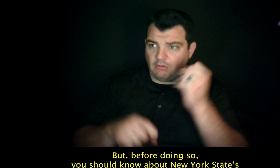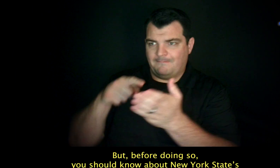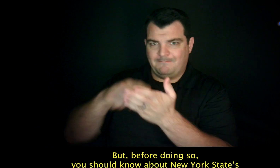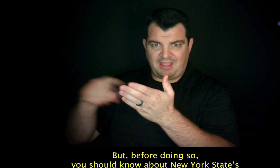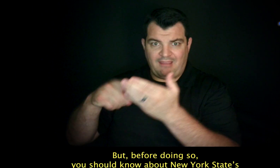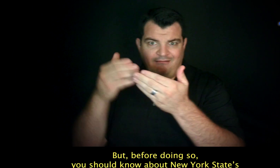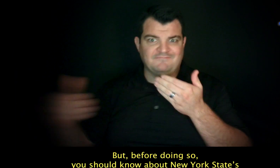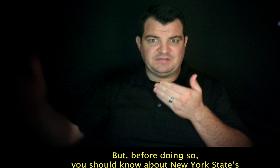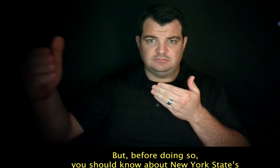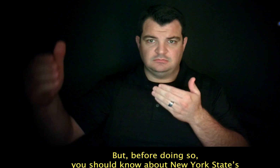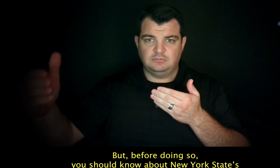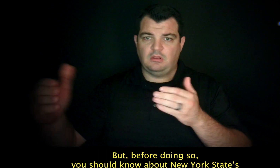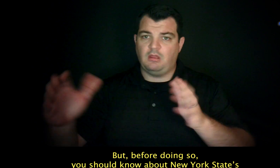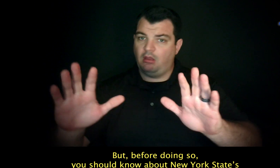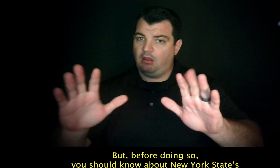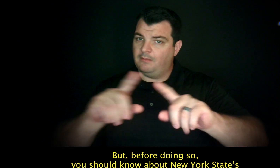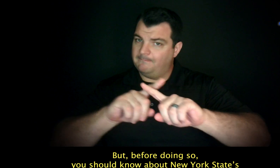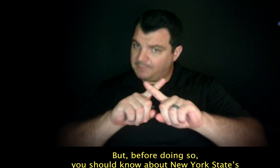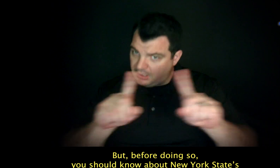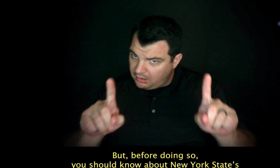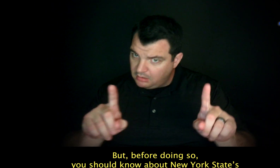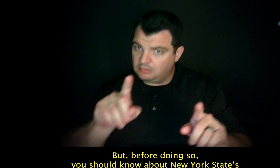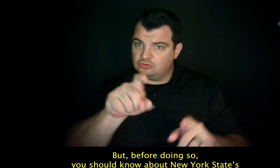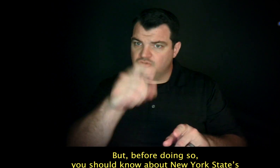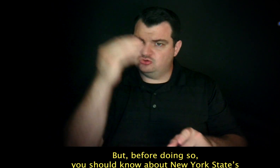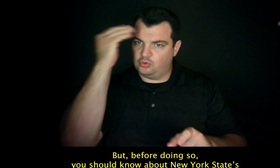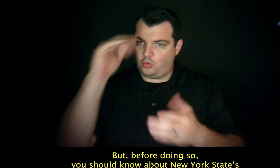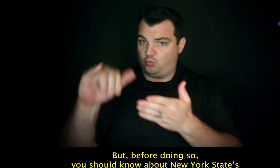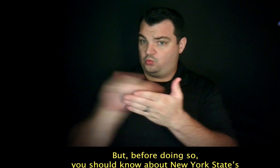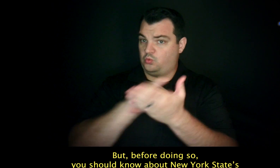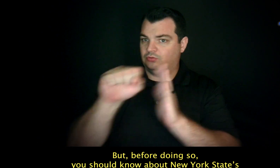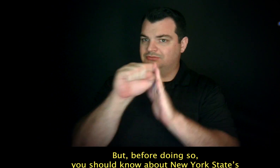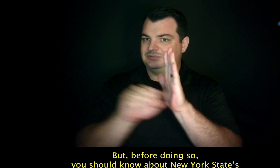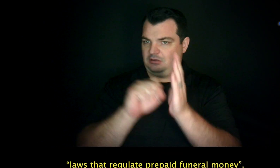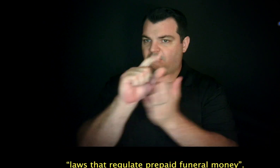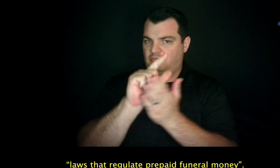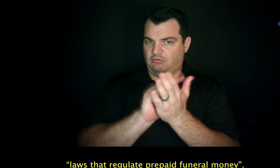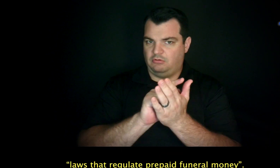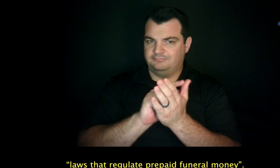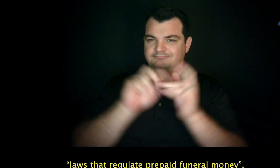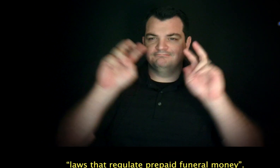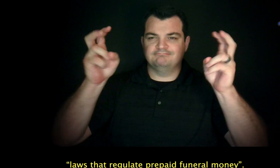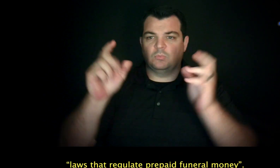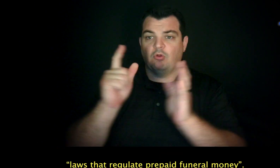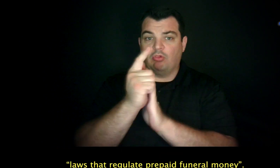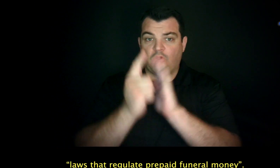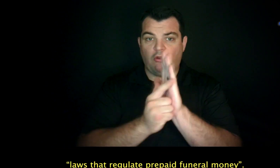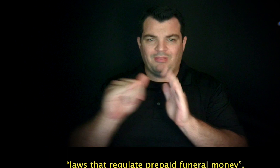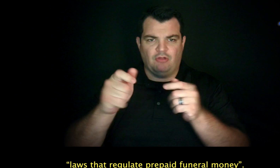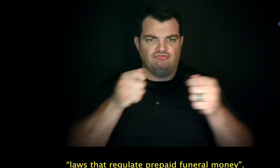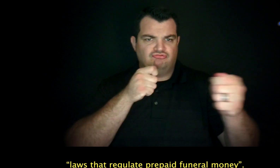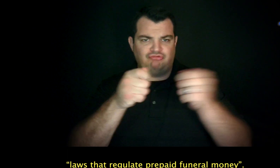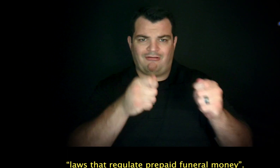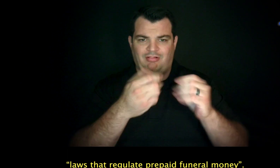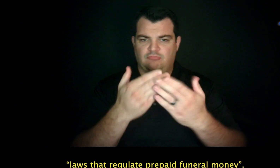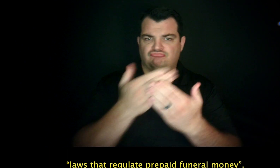But, before doing so, you should know about New York State’s “laws that regulate prepaid funeral money”.